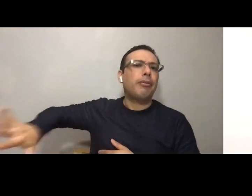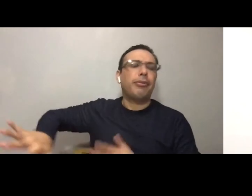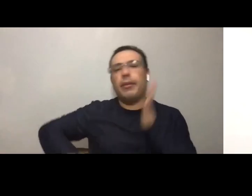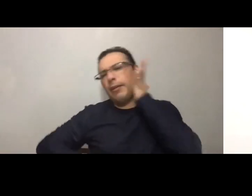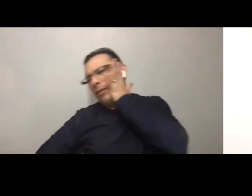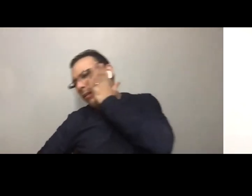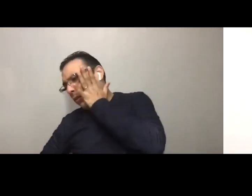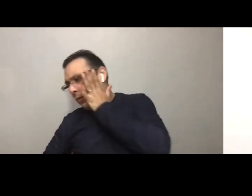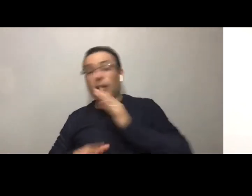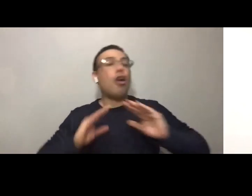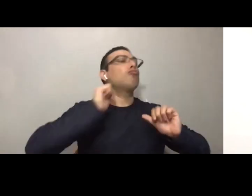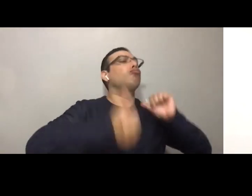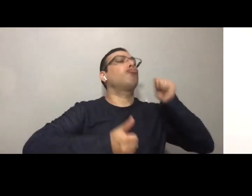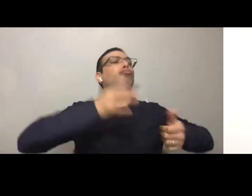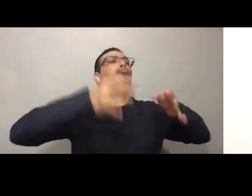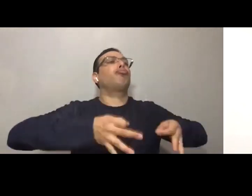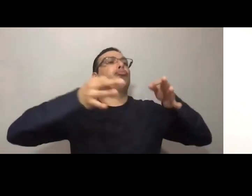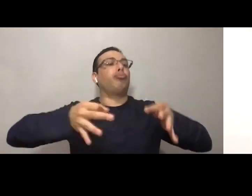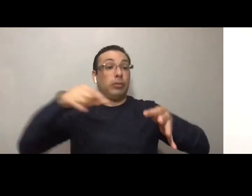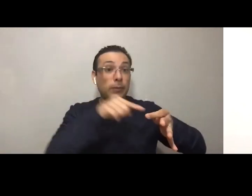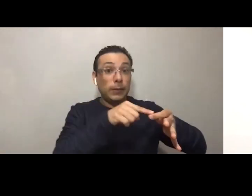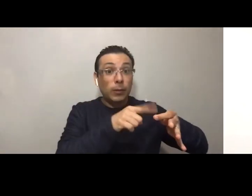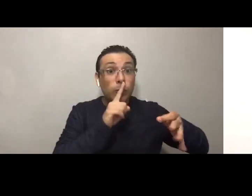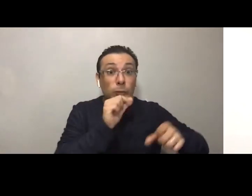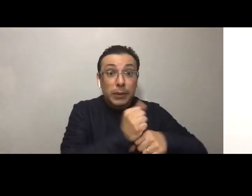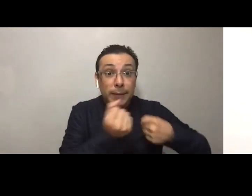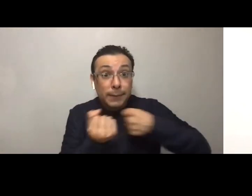that you are recognizing people with disabilities as one of those communities.